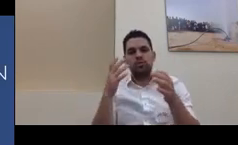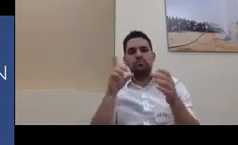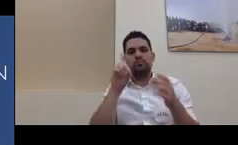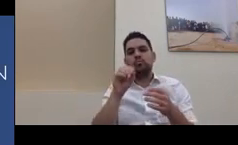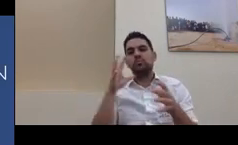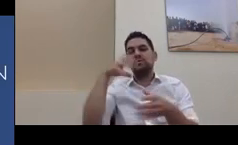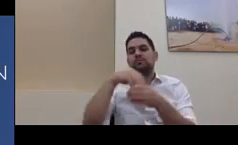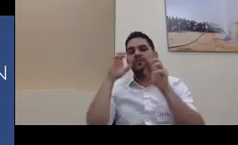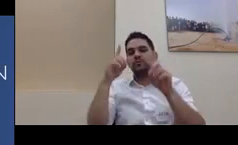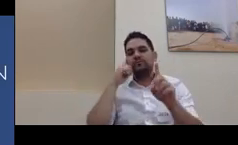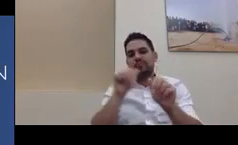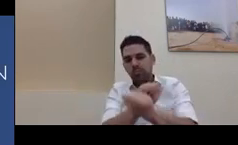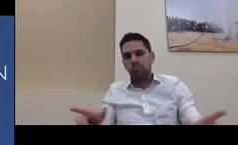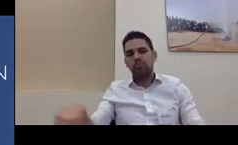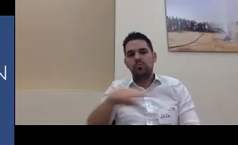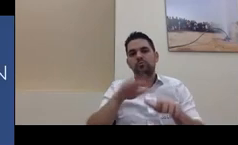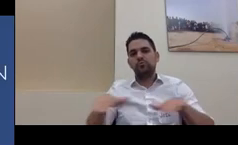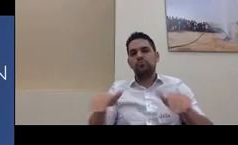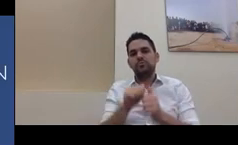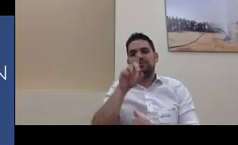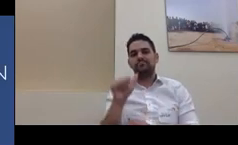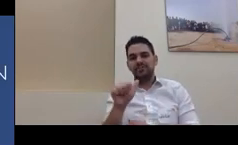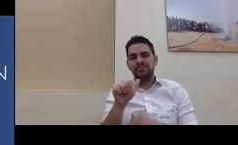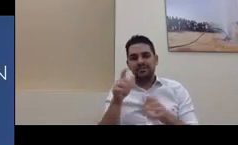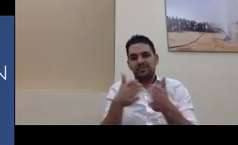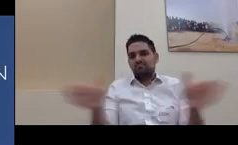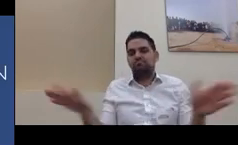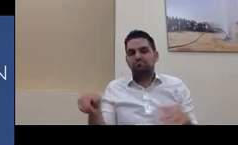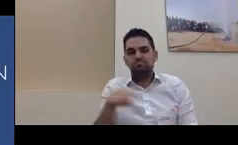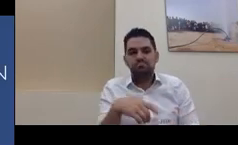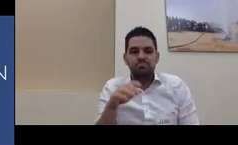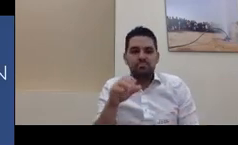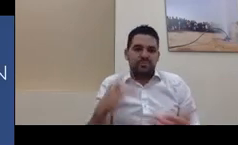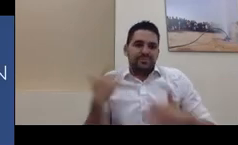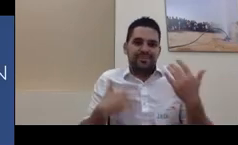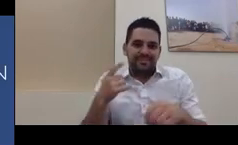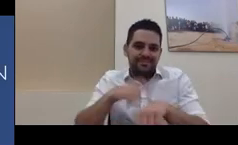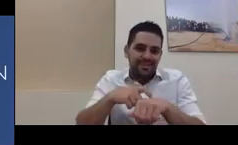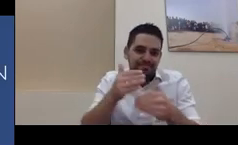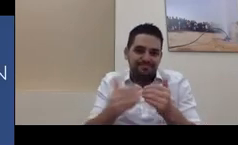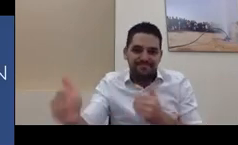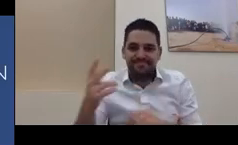that it is essential to do inclusive education for all children with disabilities. So that's set,